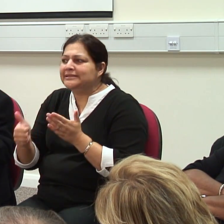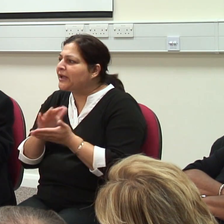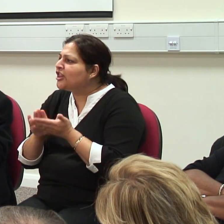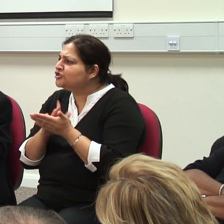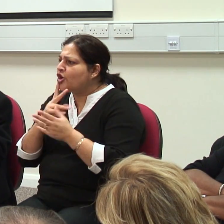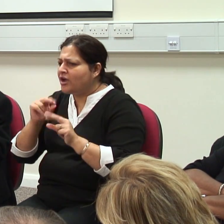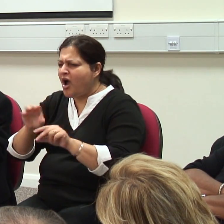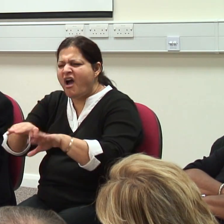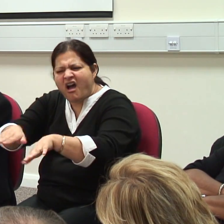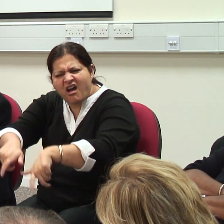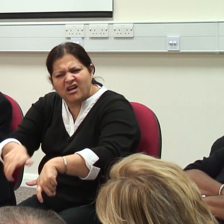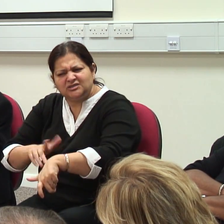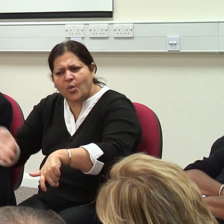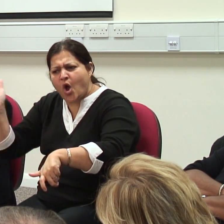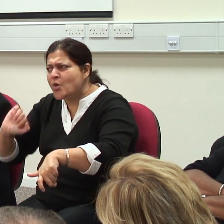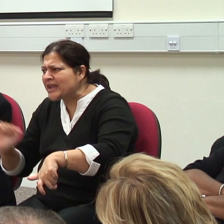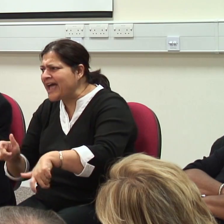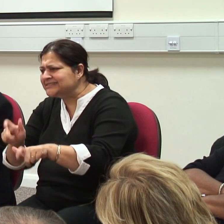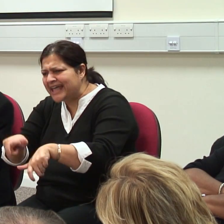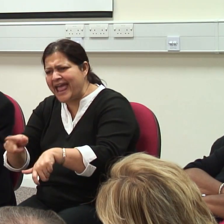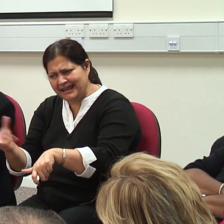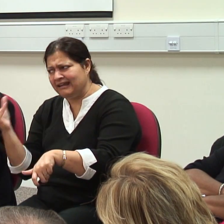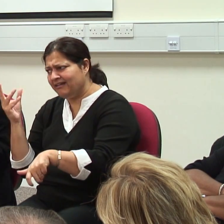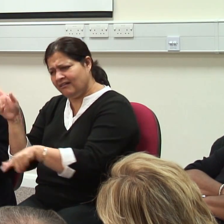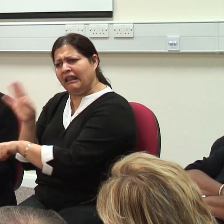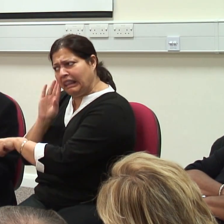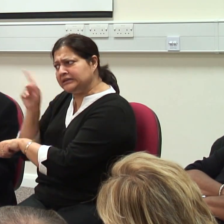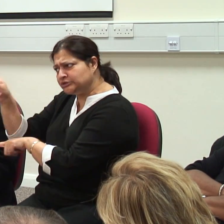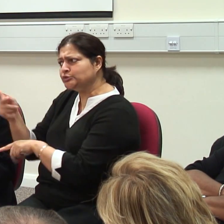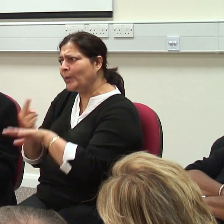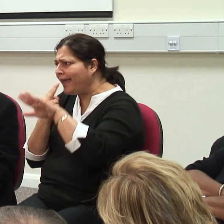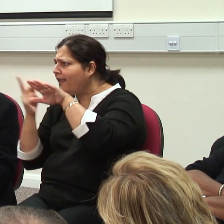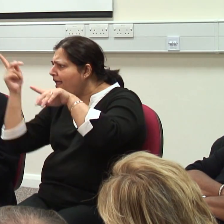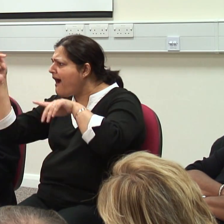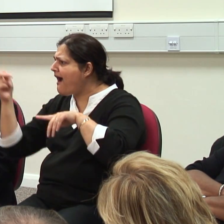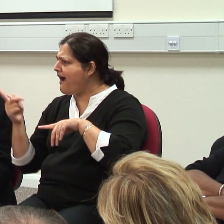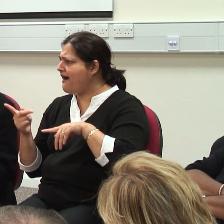‘don't leave yet, just listen to Hitler, listen to how hoarse his voice is, he has